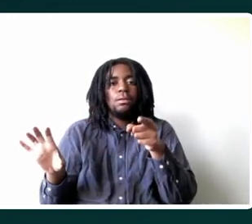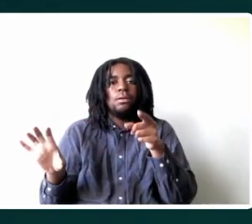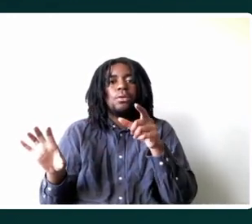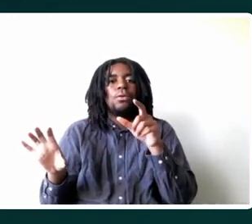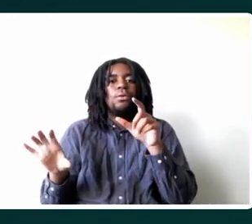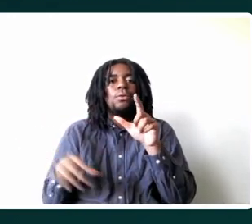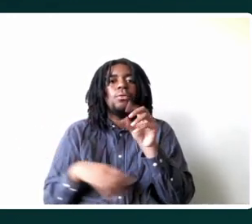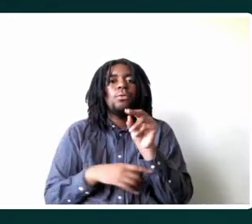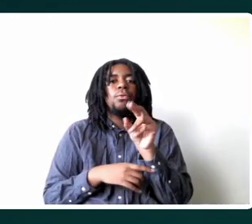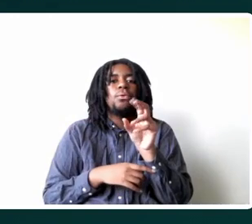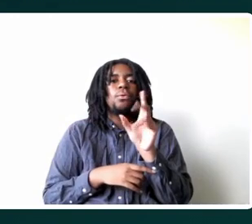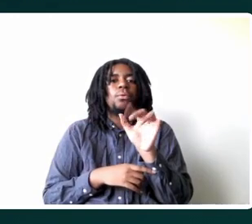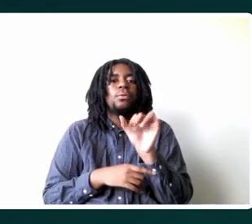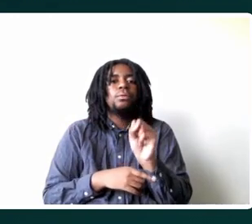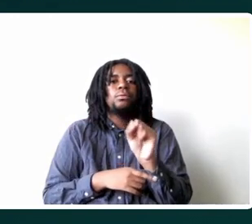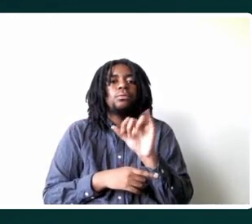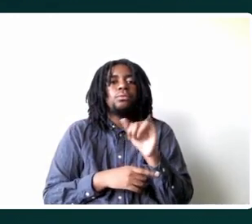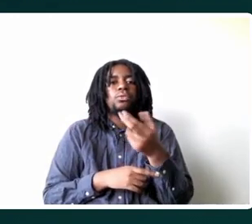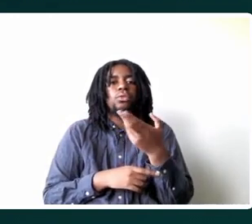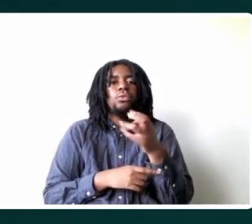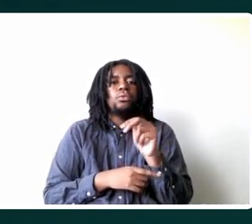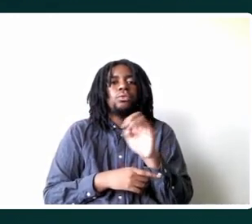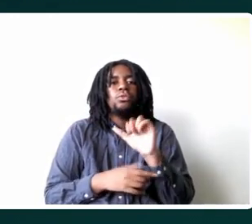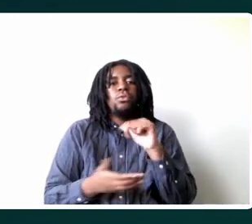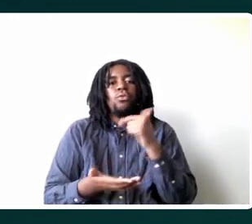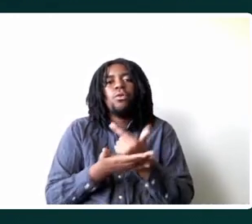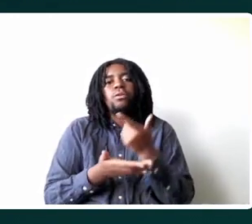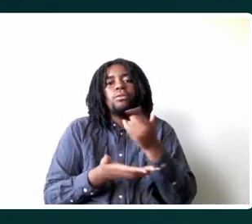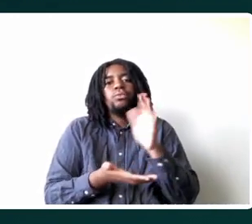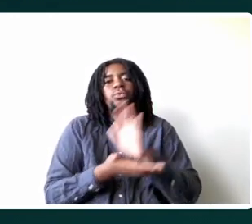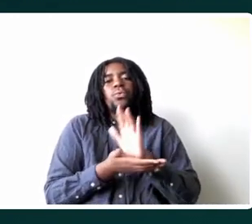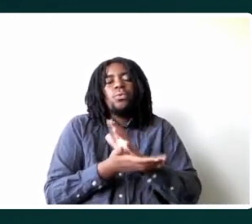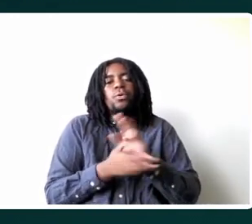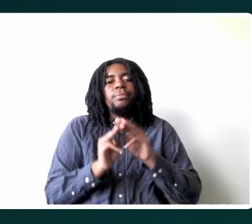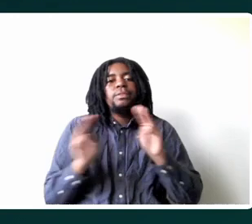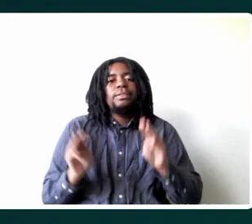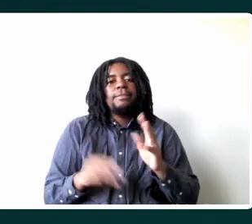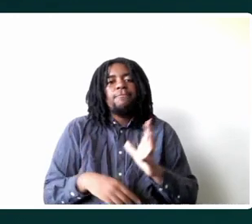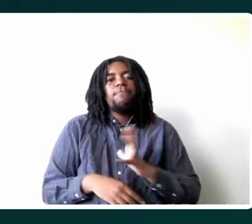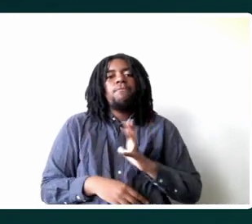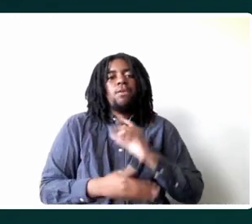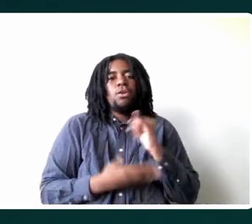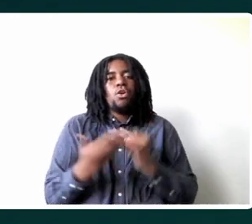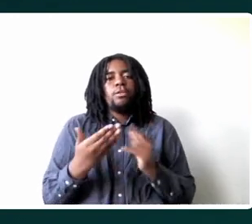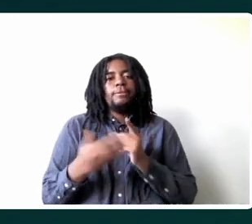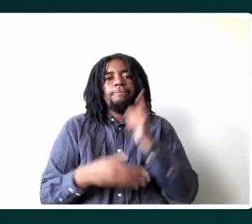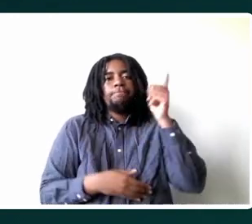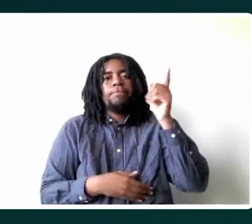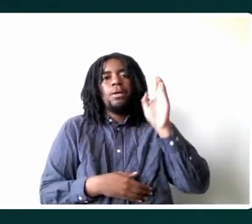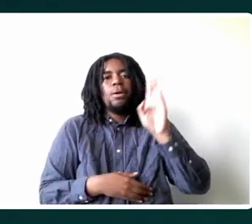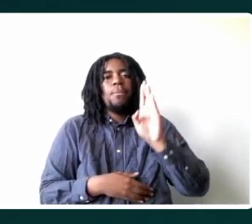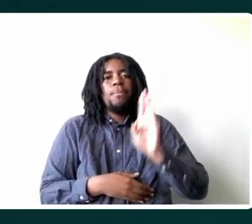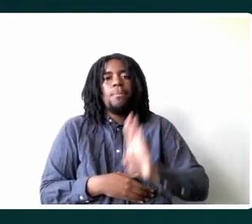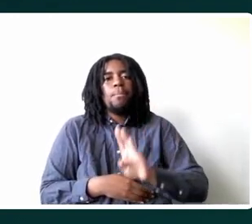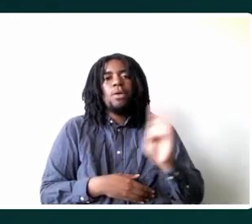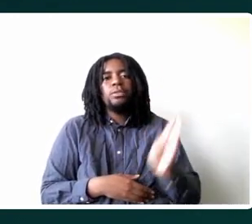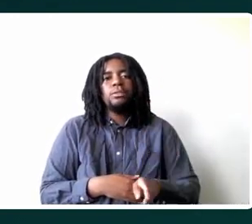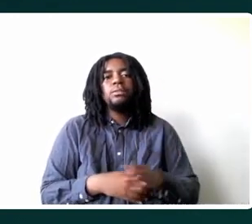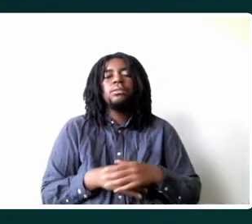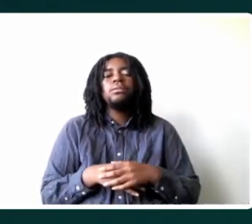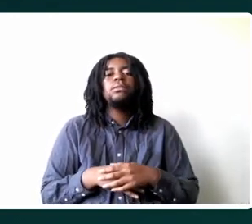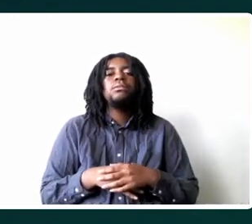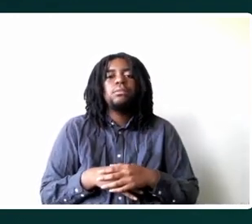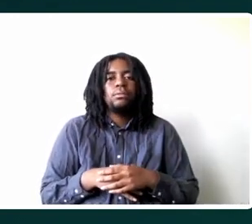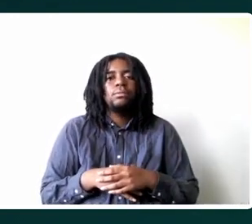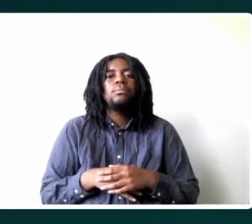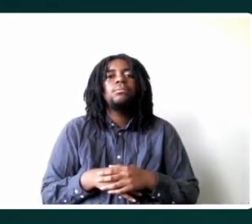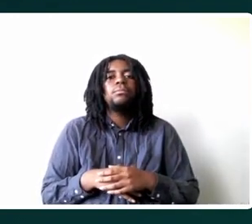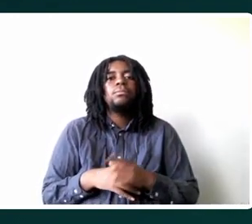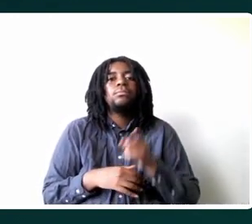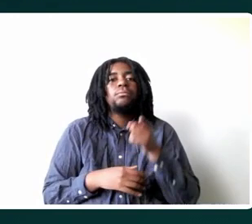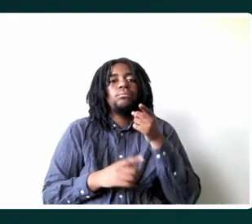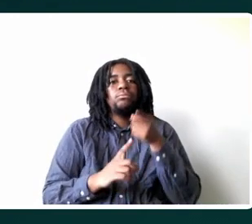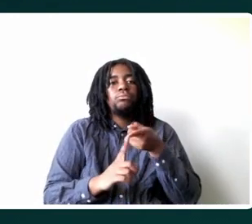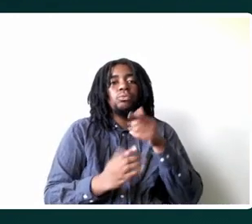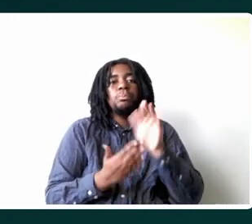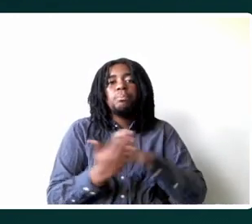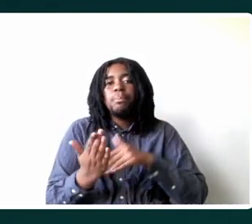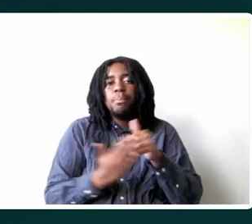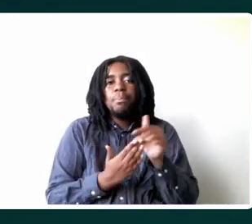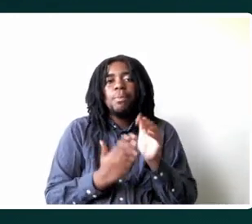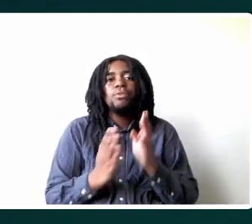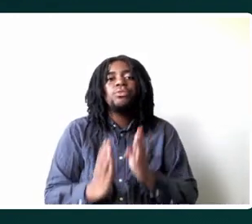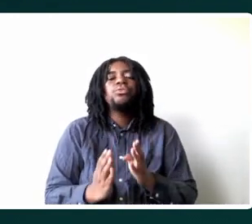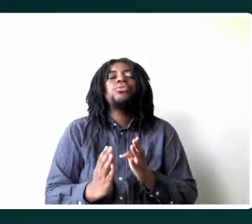the Museum of Fine Arts in Boston and was a painter and someone who taught at Howard